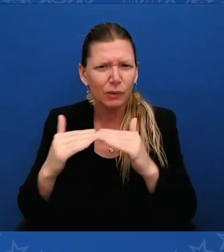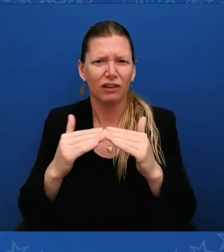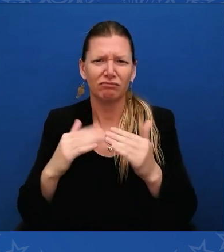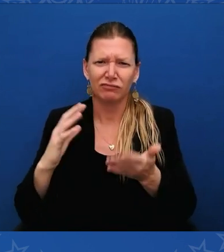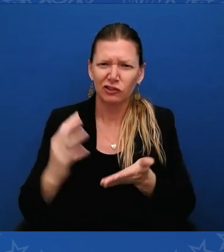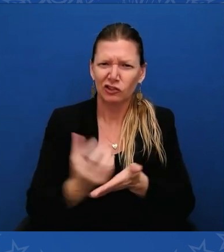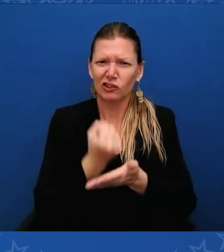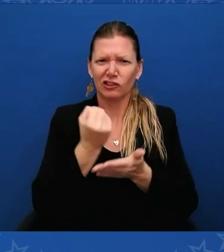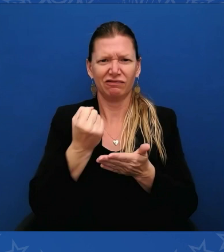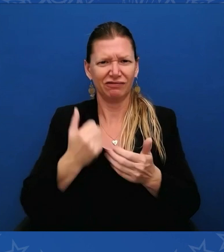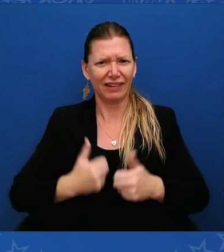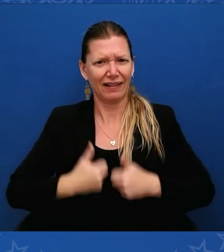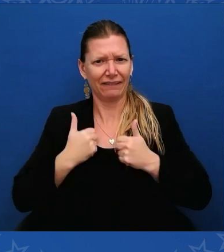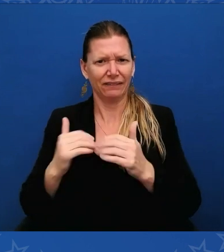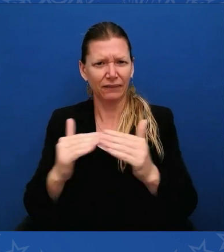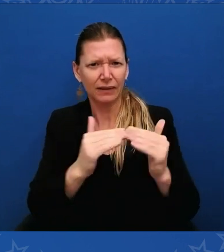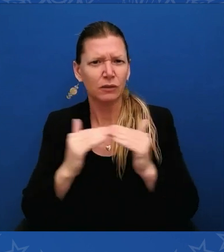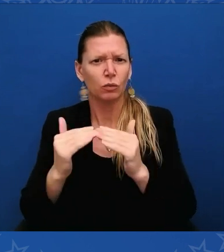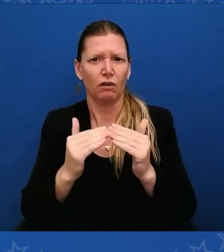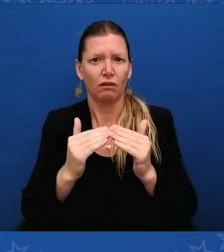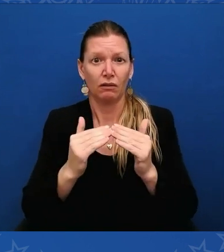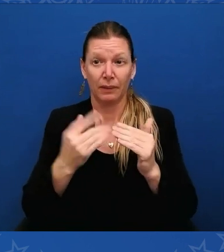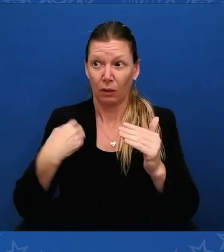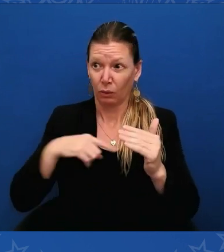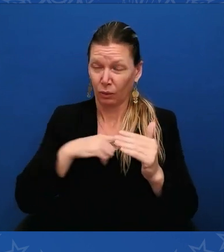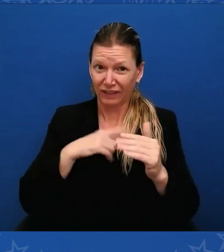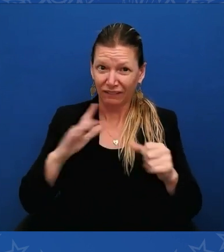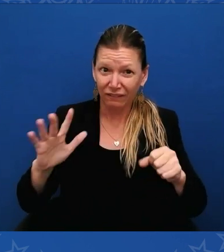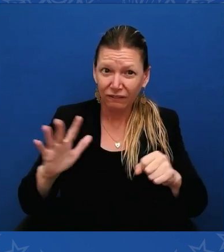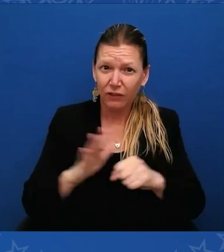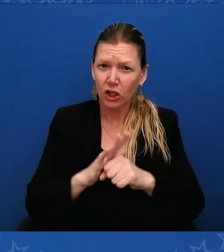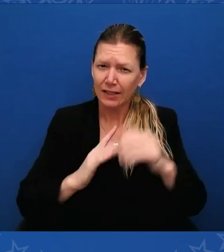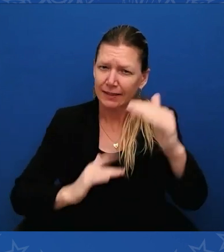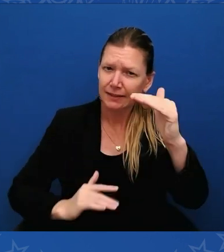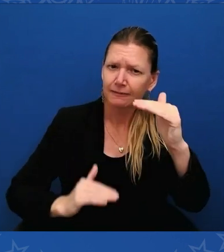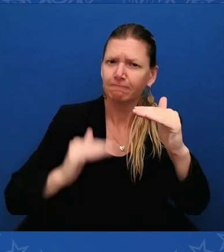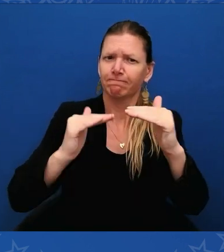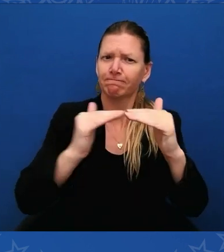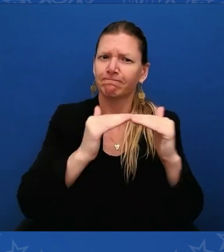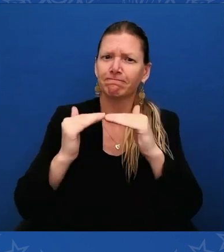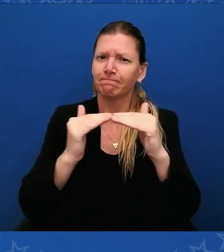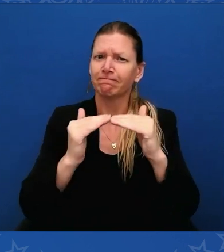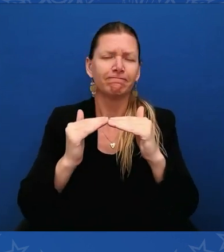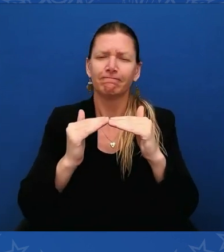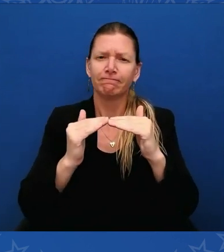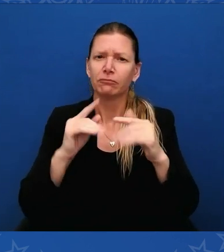because the leaders like all of you in this room. We're a nation of immigrants, a nation of dreamers,